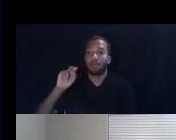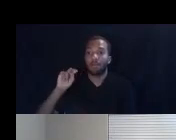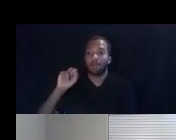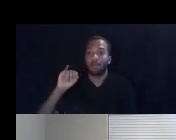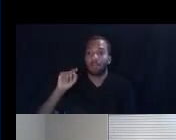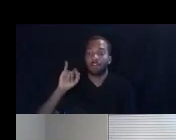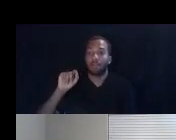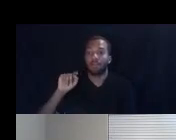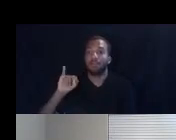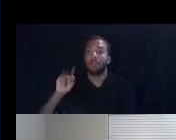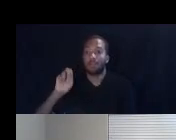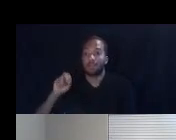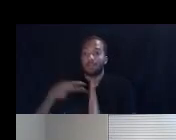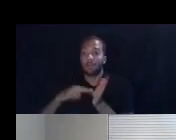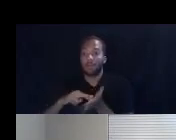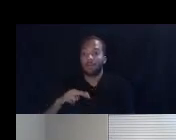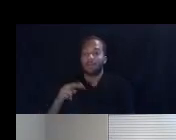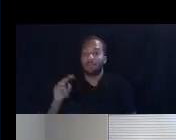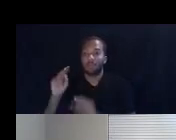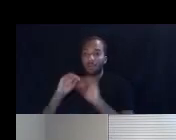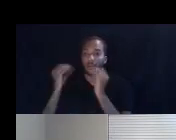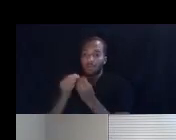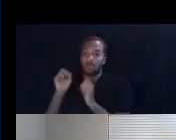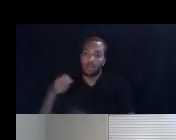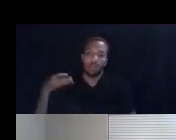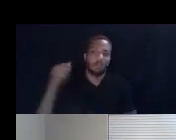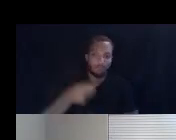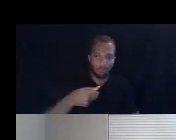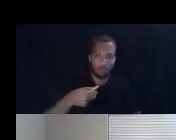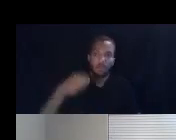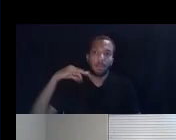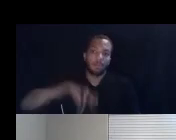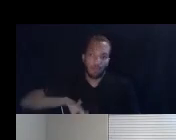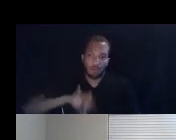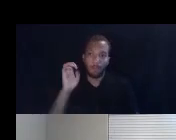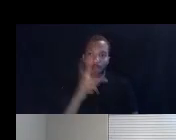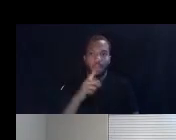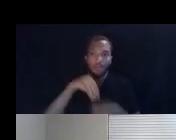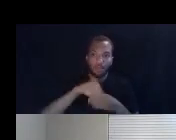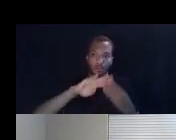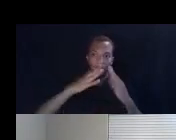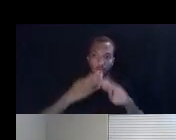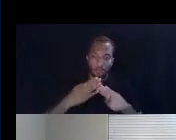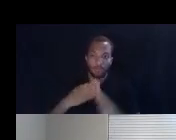to invest any portion of profits back to community based partners, addressing social determinants of health.